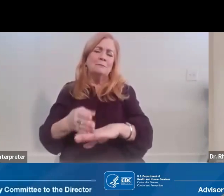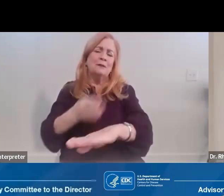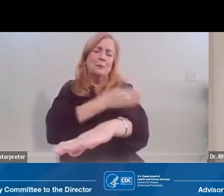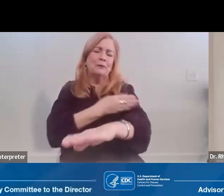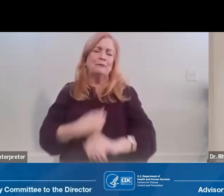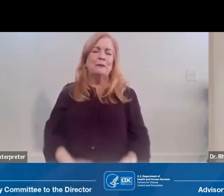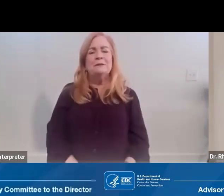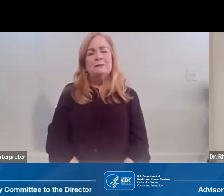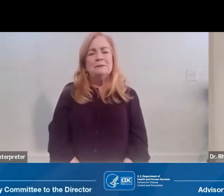Good.